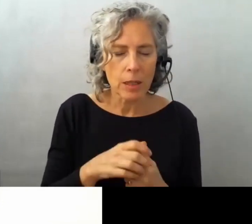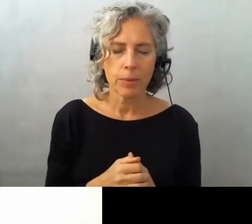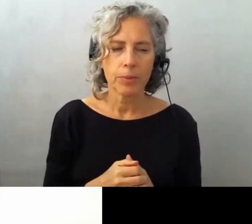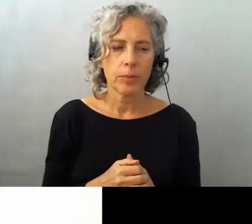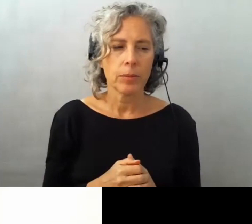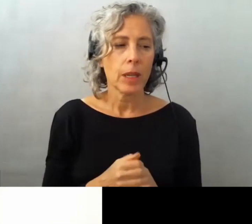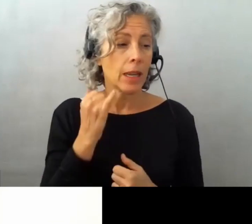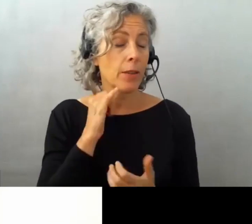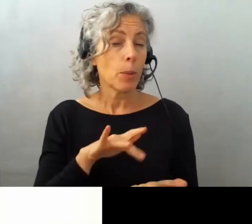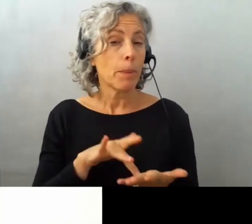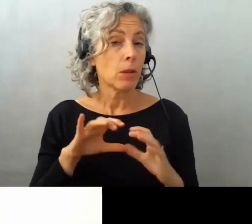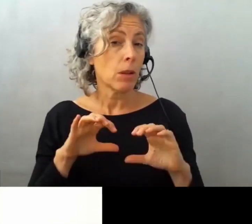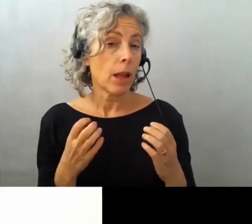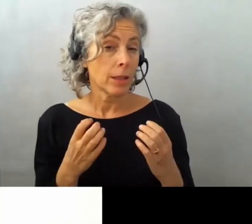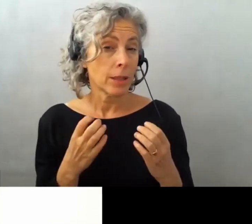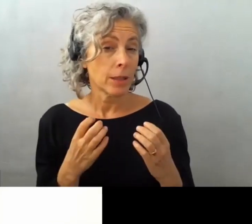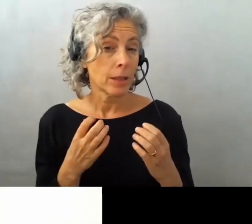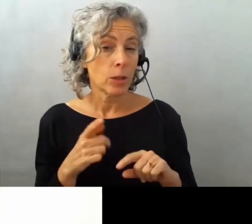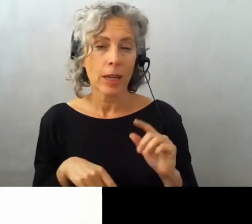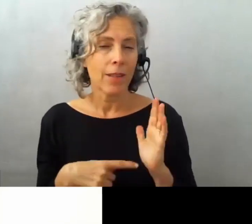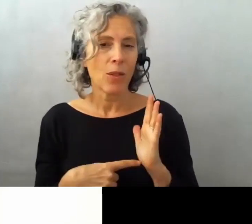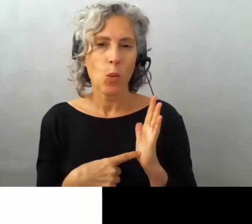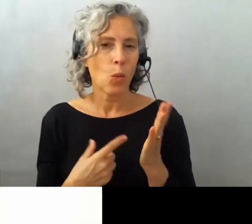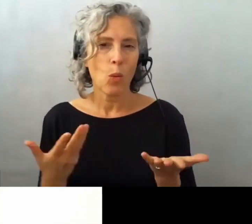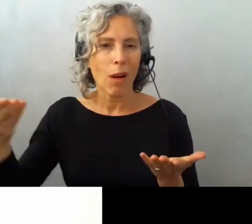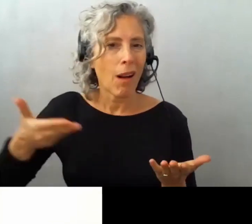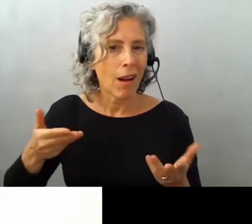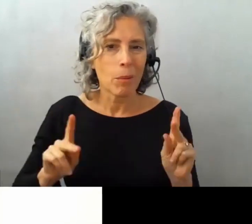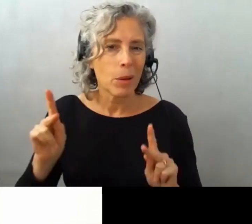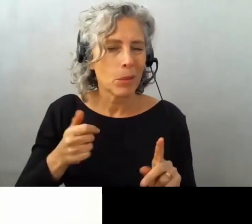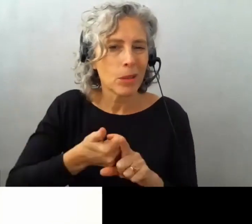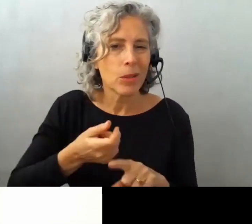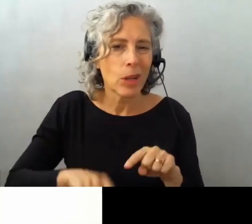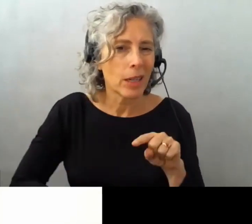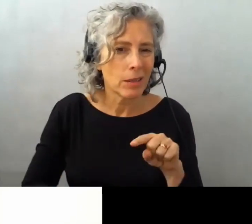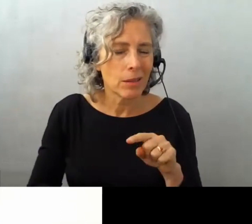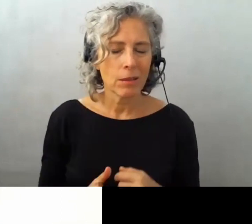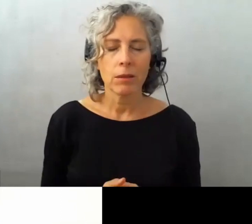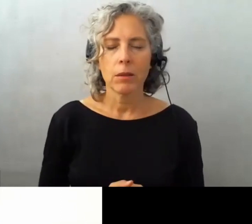if you're middle class, you can't afford to just hire people yourself. So a lot of people who